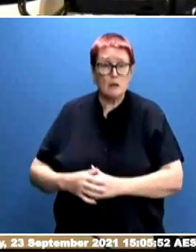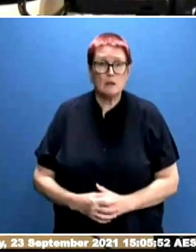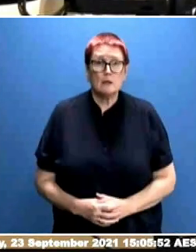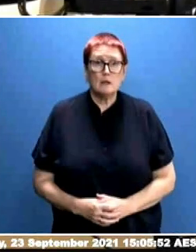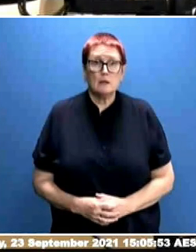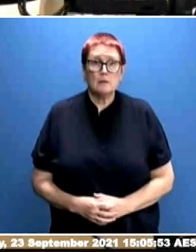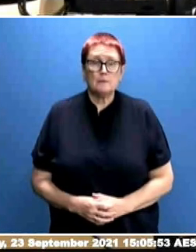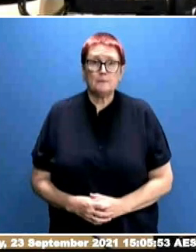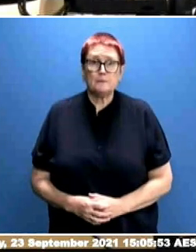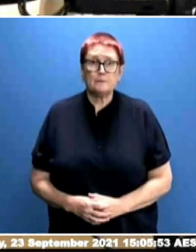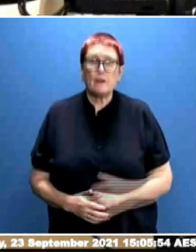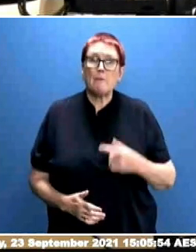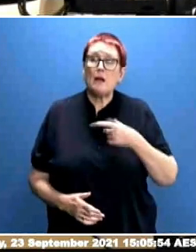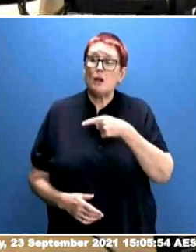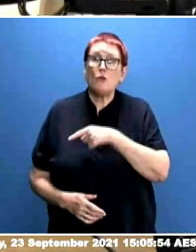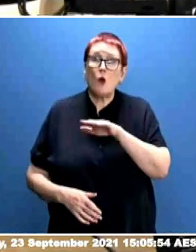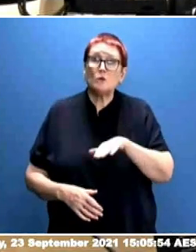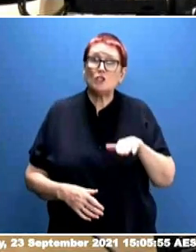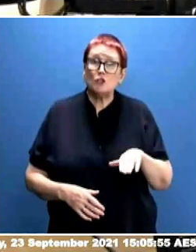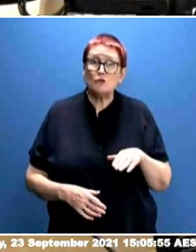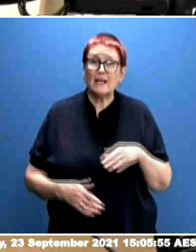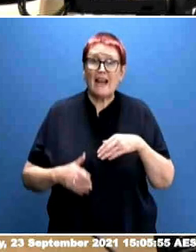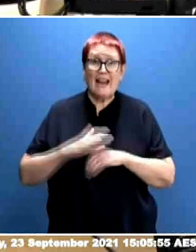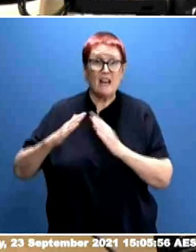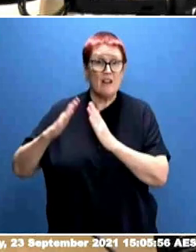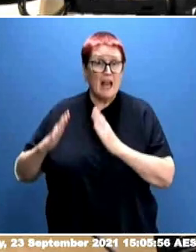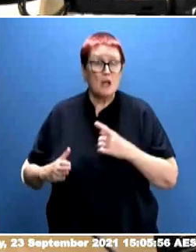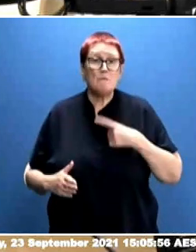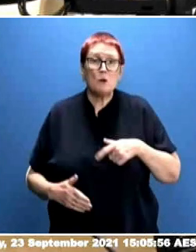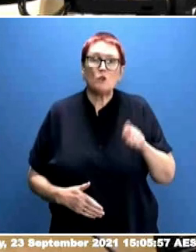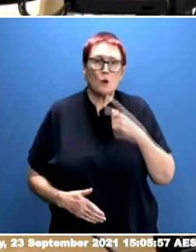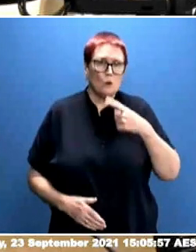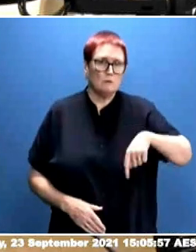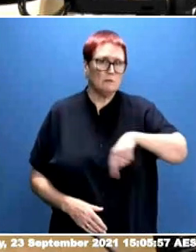who've been there have been on a court order requiring them to be there as